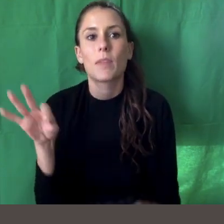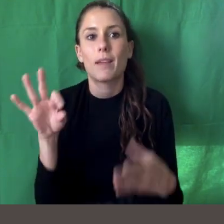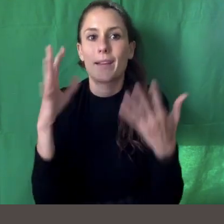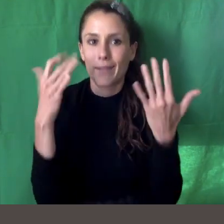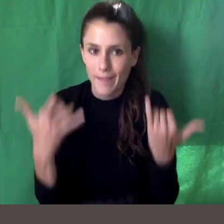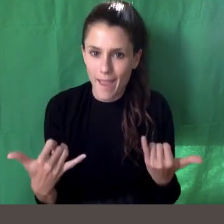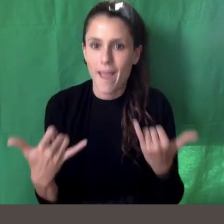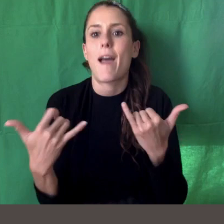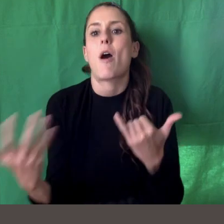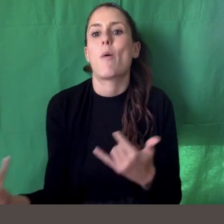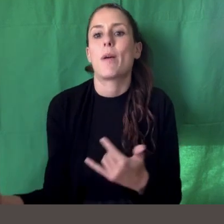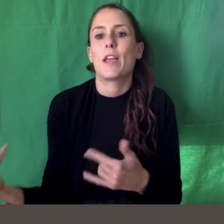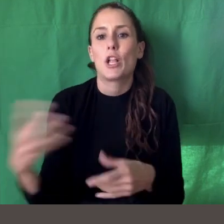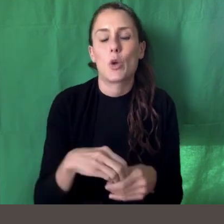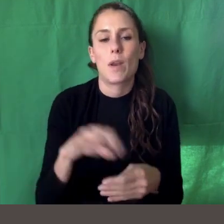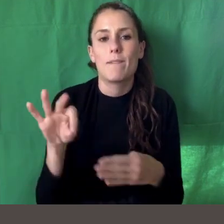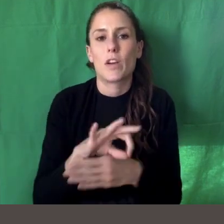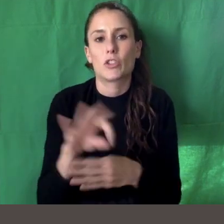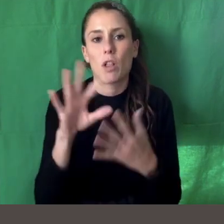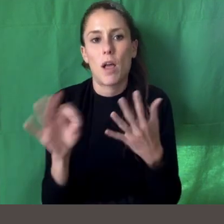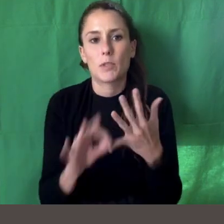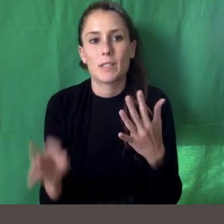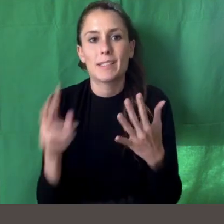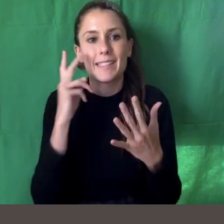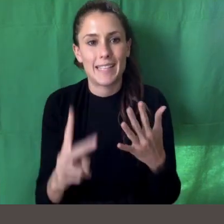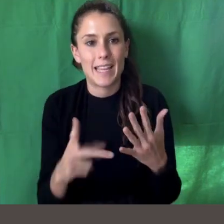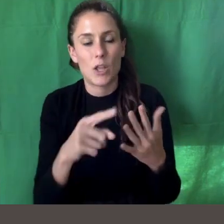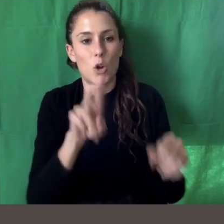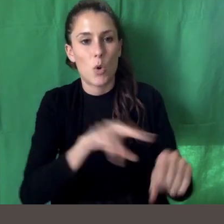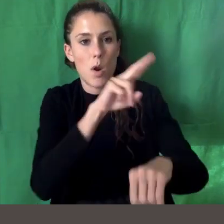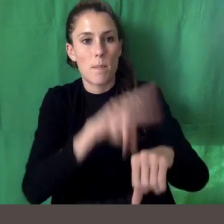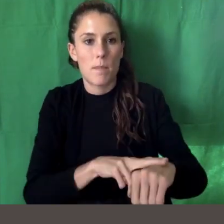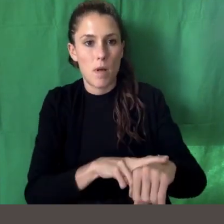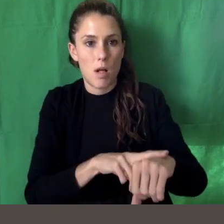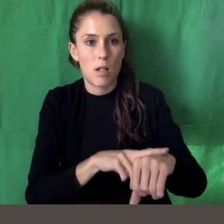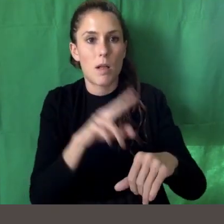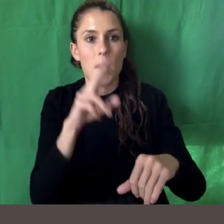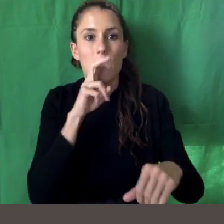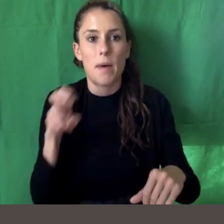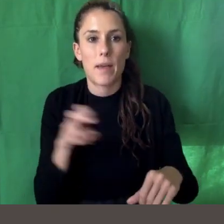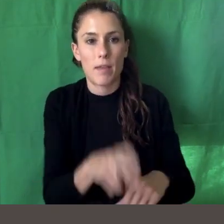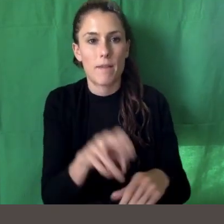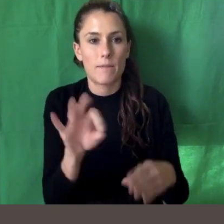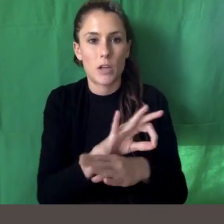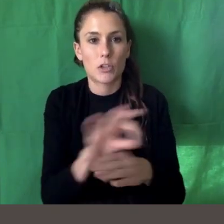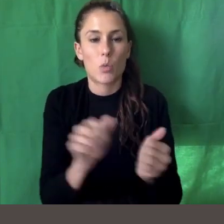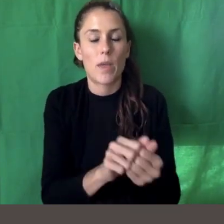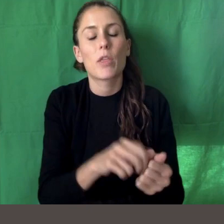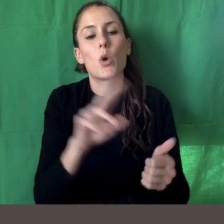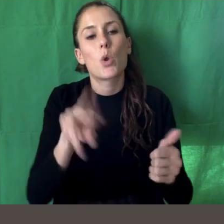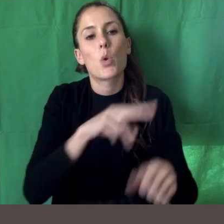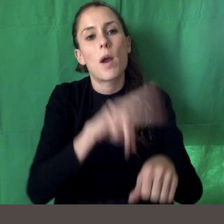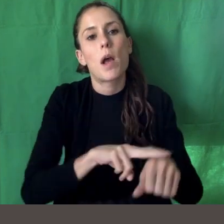Enter functional options here you can see a normal Python function with normal arguments